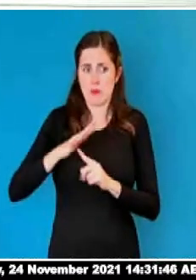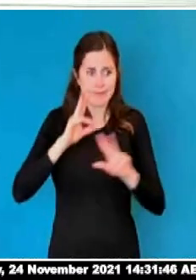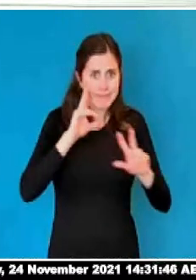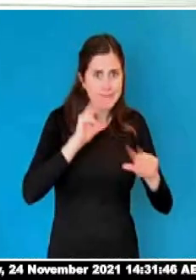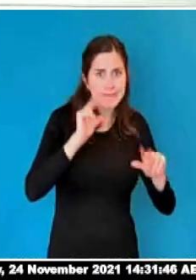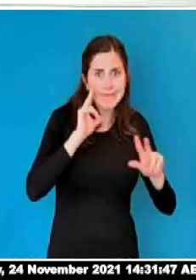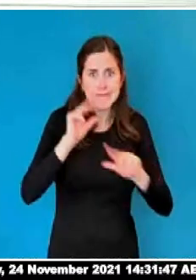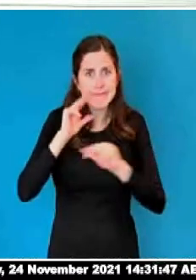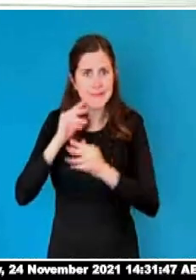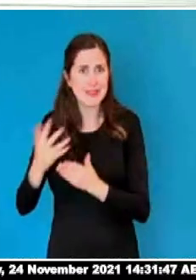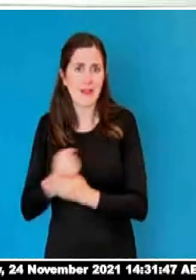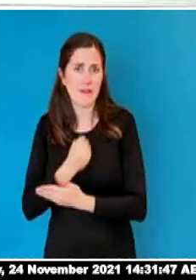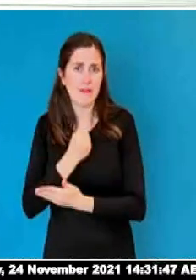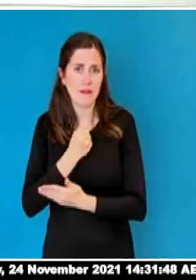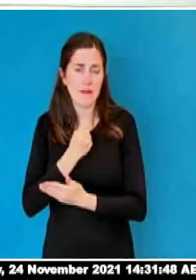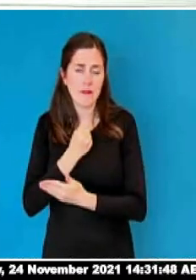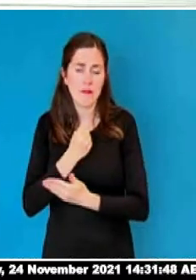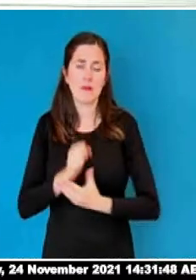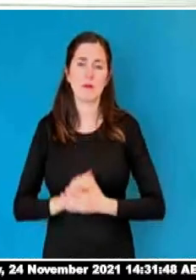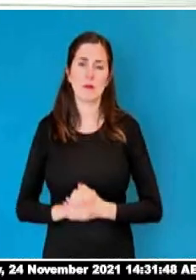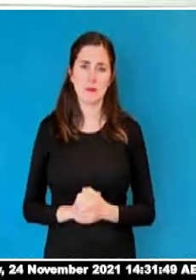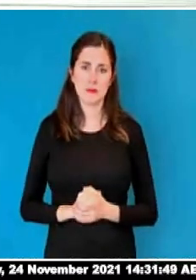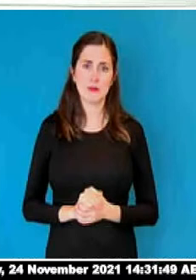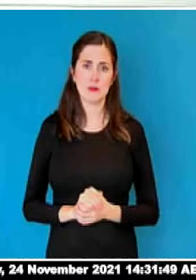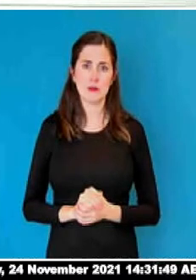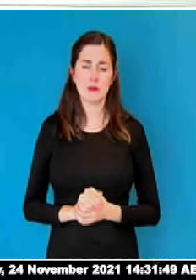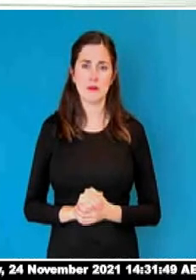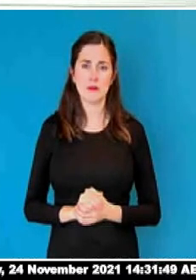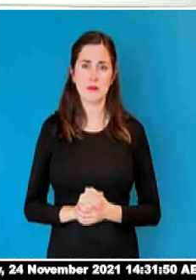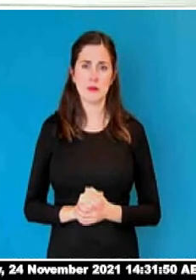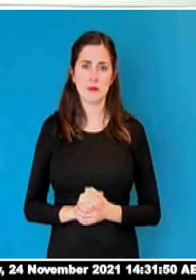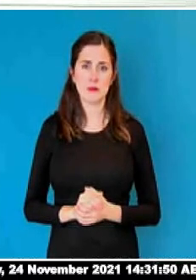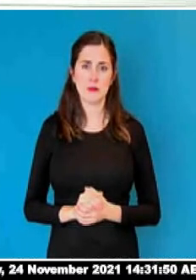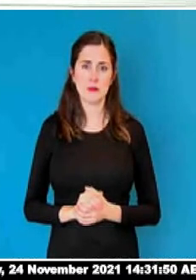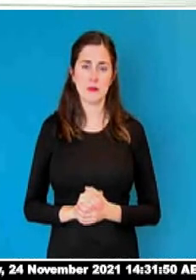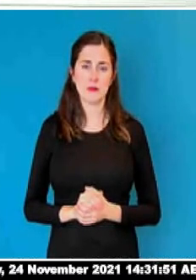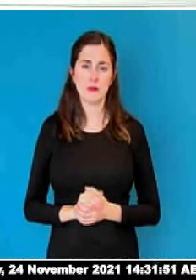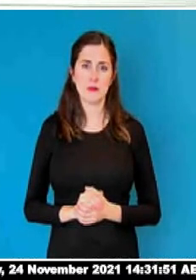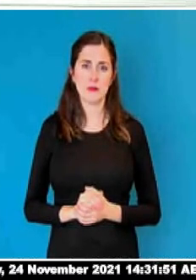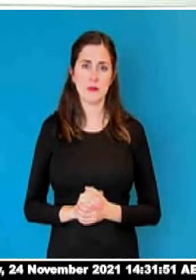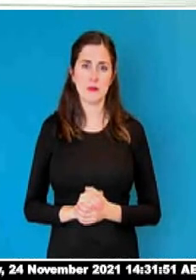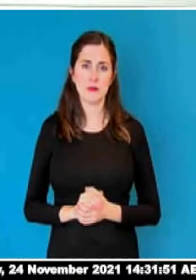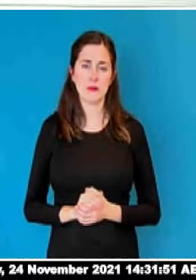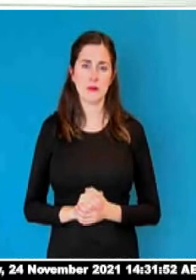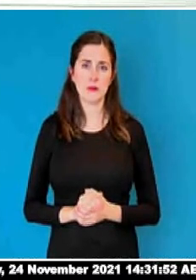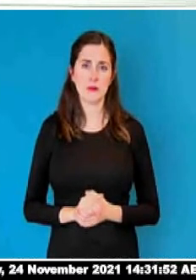And again, we were simply trying to put the point